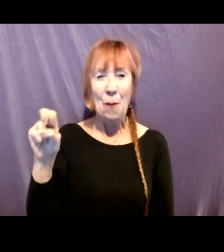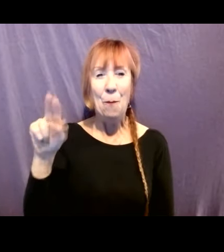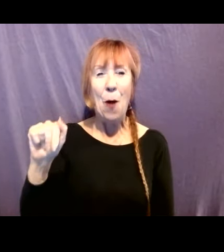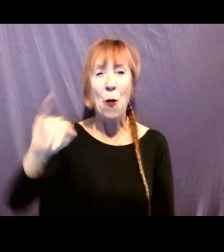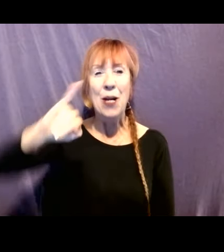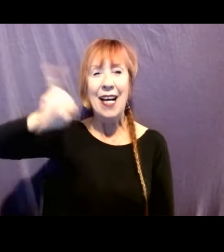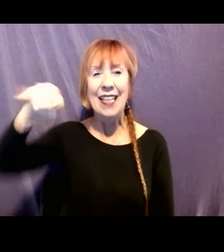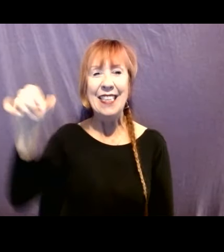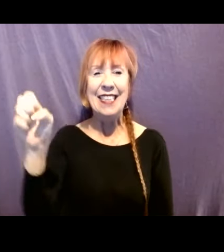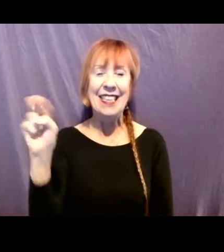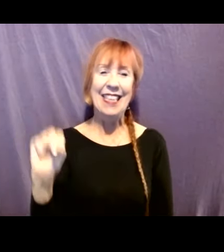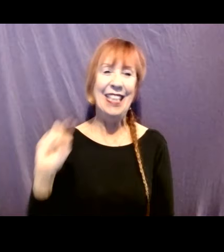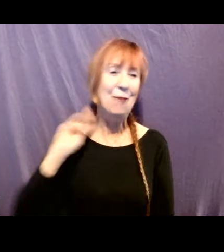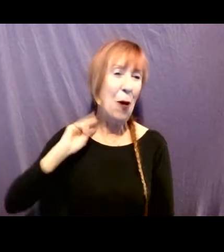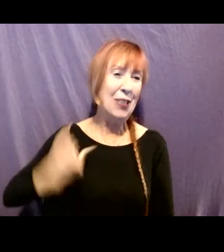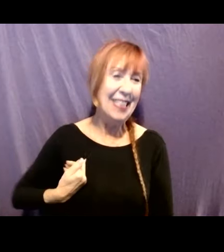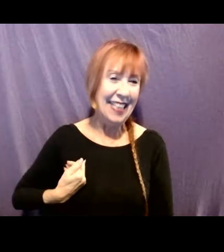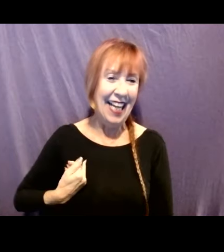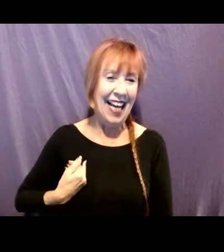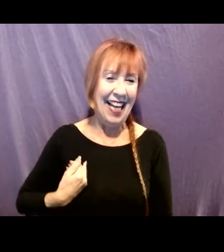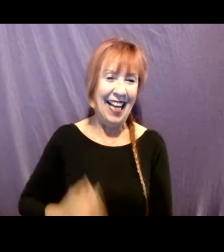How are you, Mona Jean?